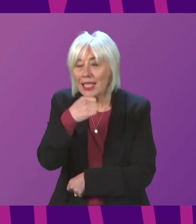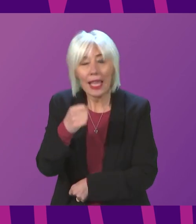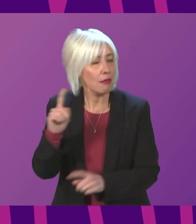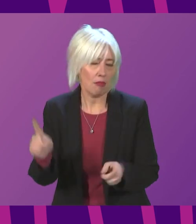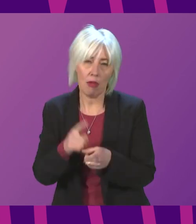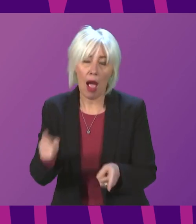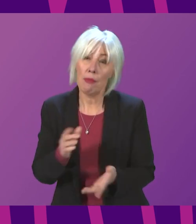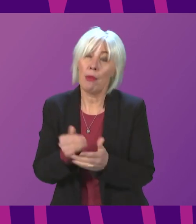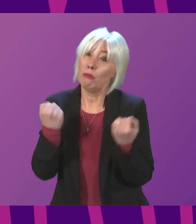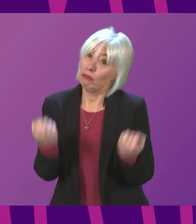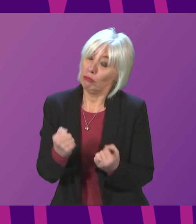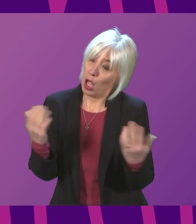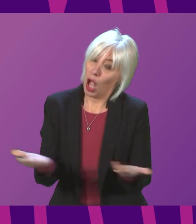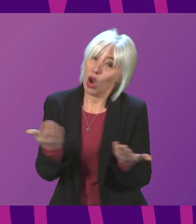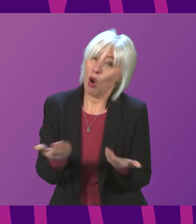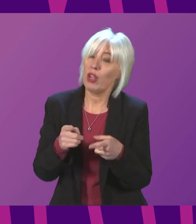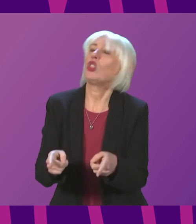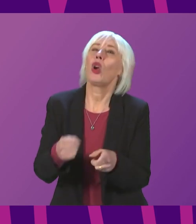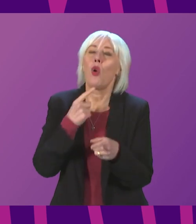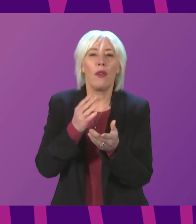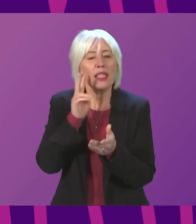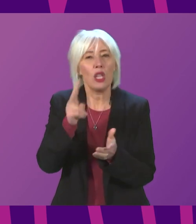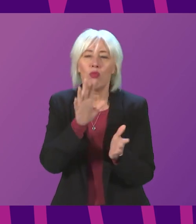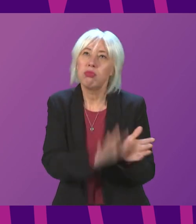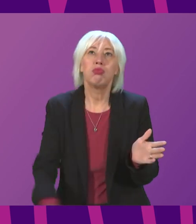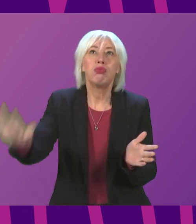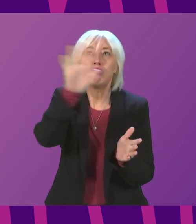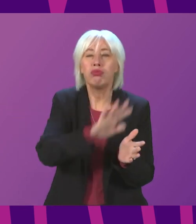encourage it. As we have been dealing with the omicron surge over the past few weeks,